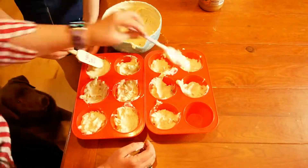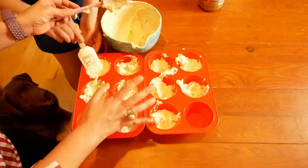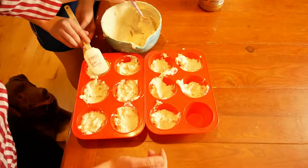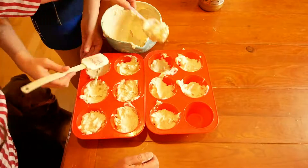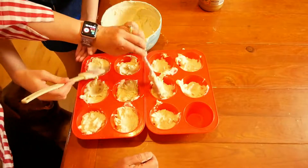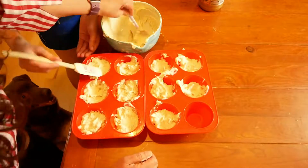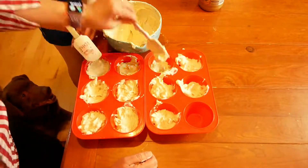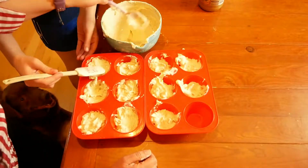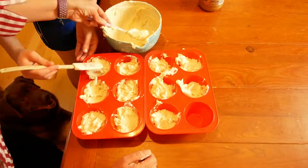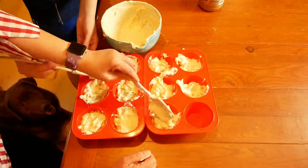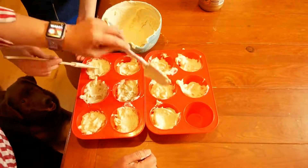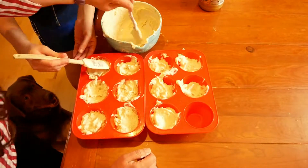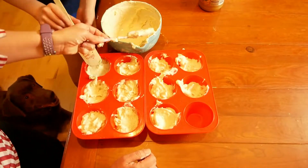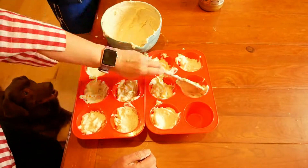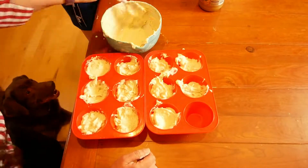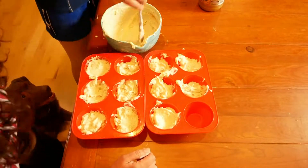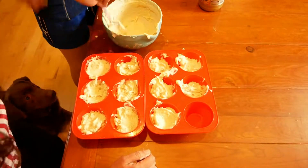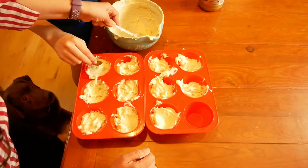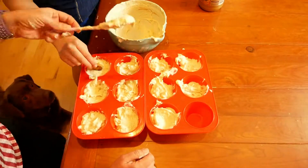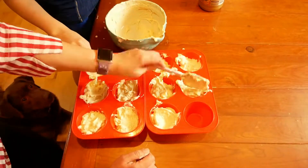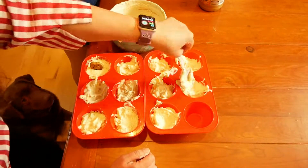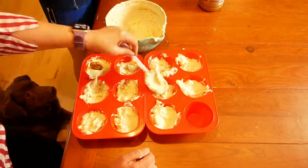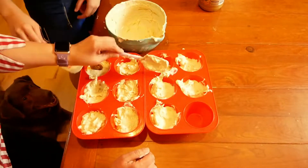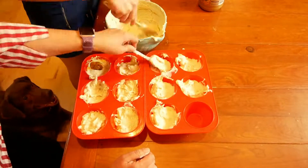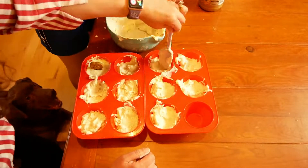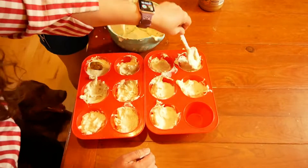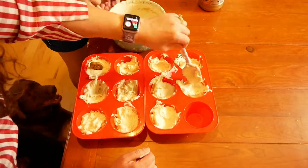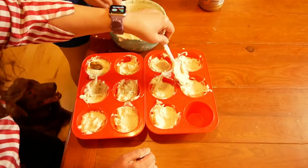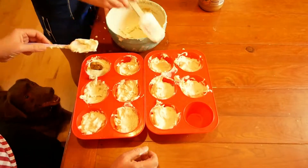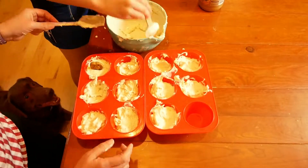have said that i would have done is after i'd put them in and try to make them equal i probably